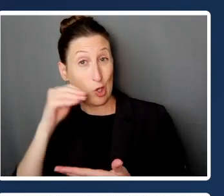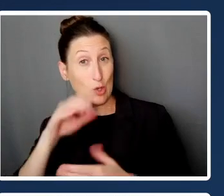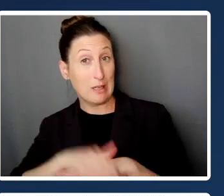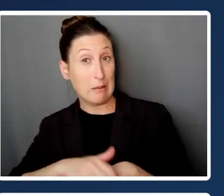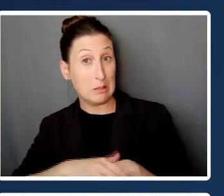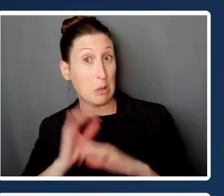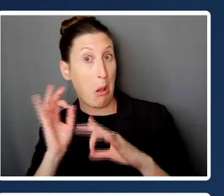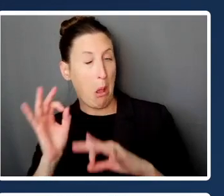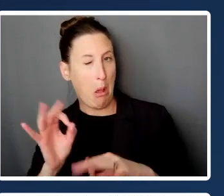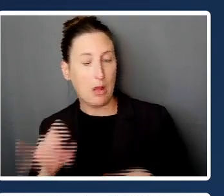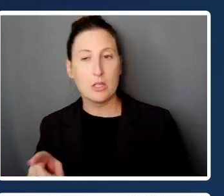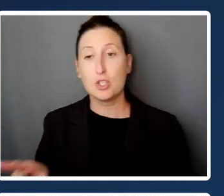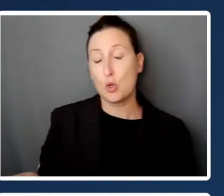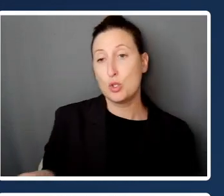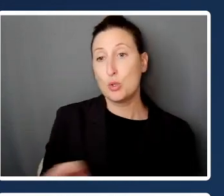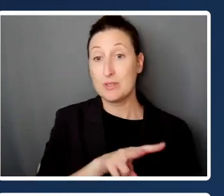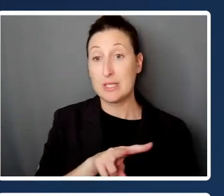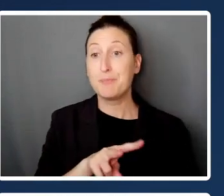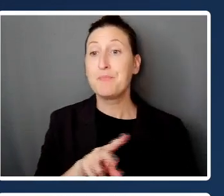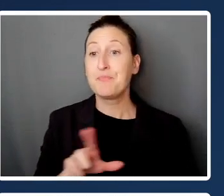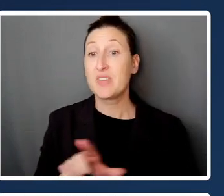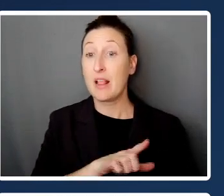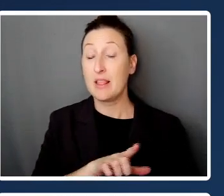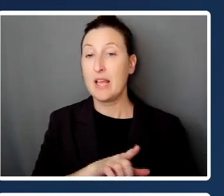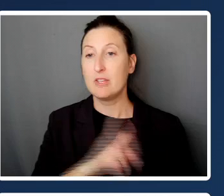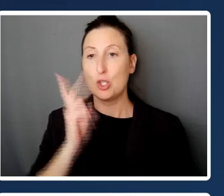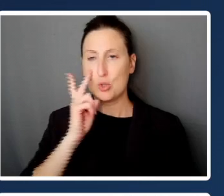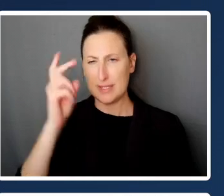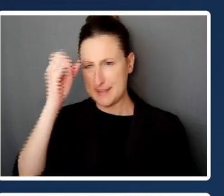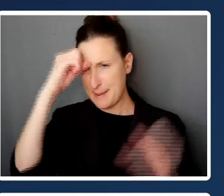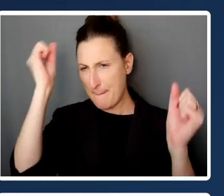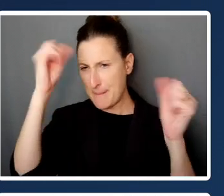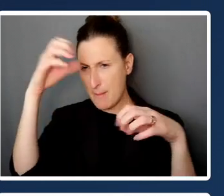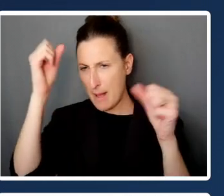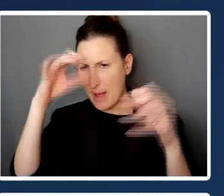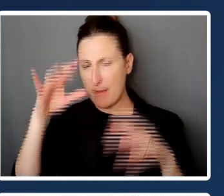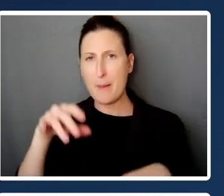you see students in that brainstorming phase -- just sticky notes. And then on the right,